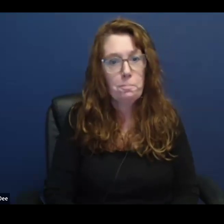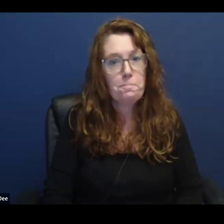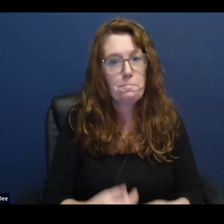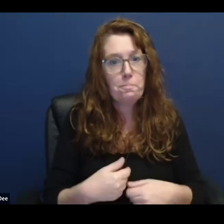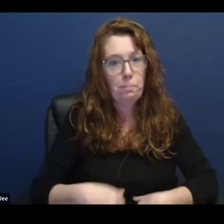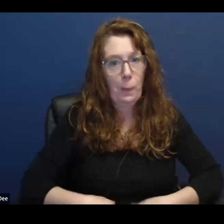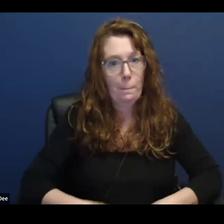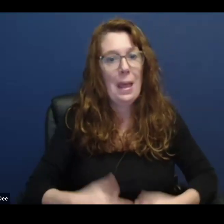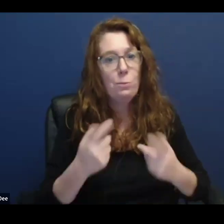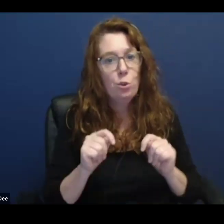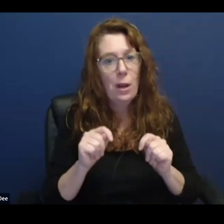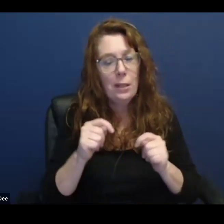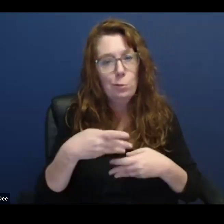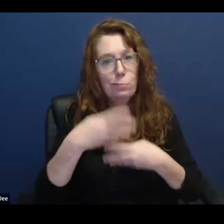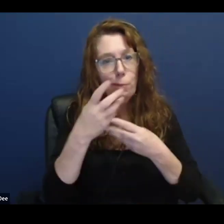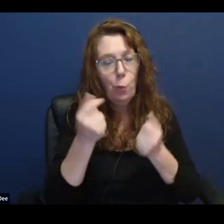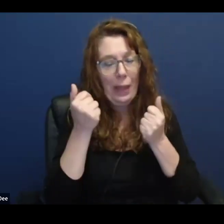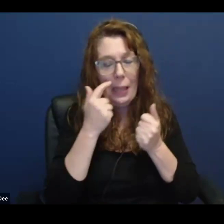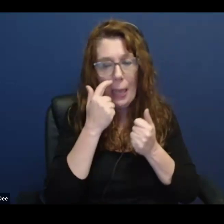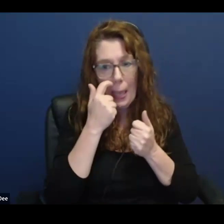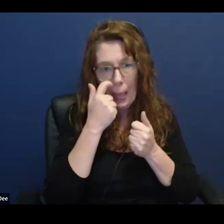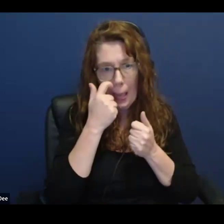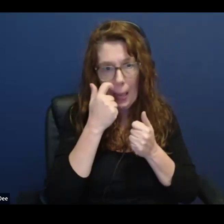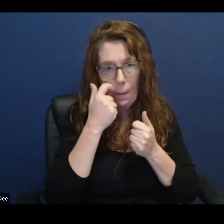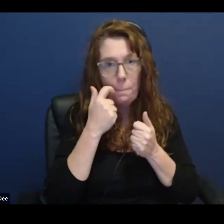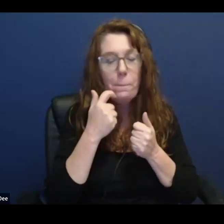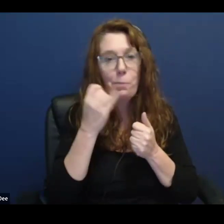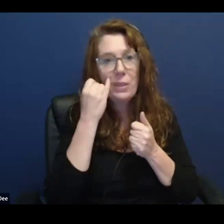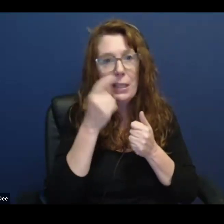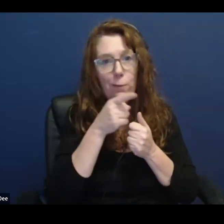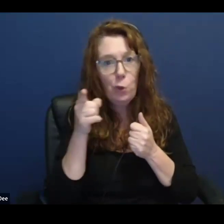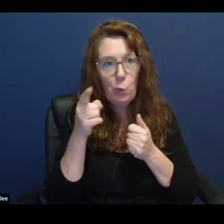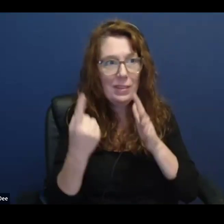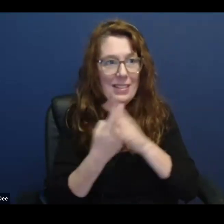to pull up quickly and you'll those of you who have attended these webinars before know that